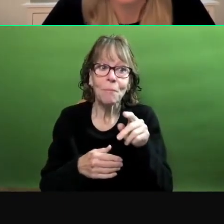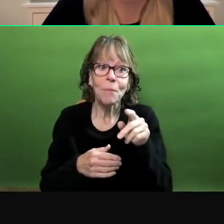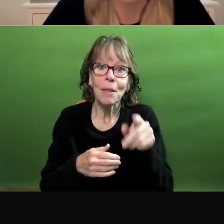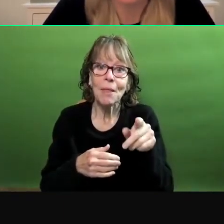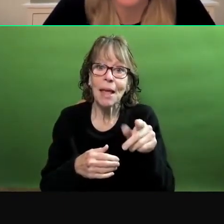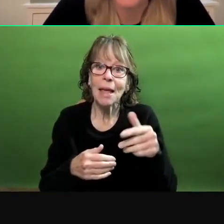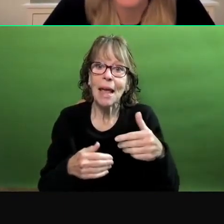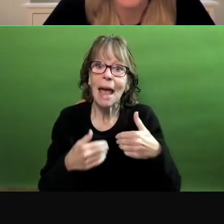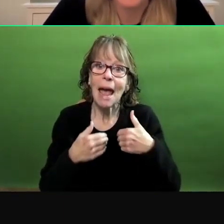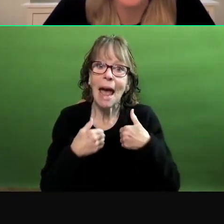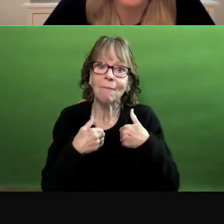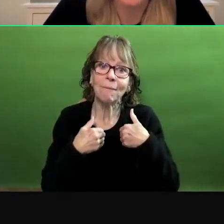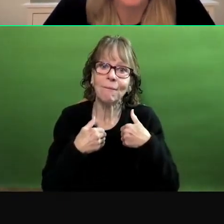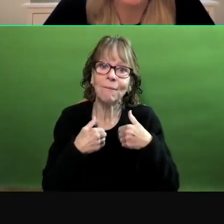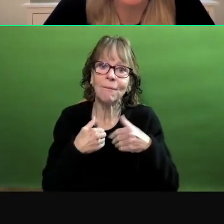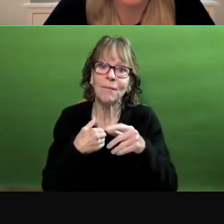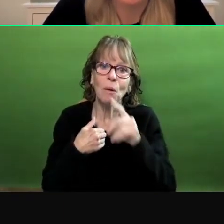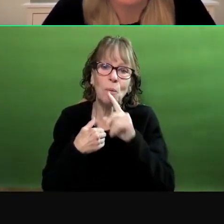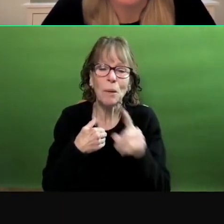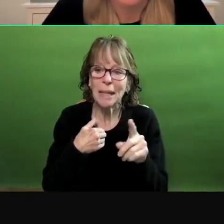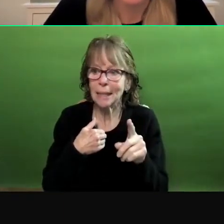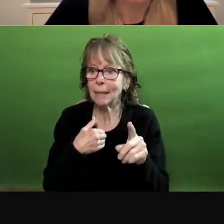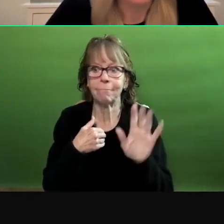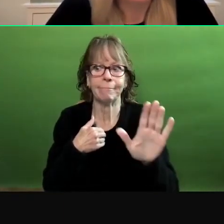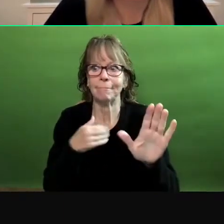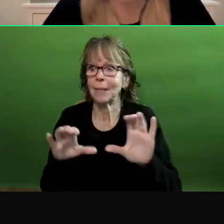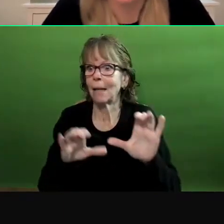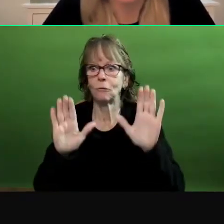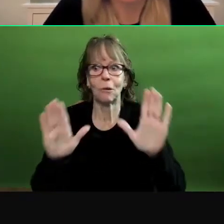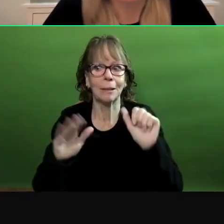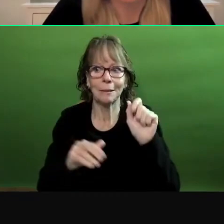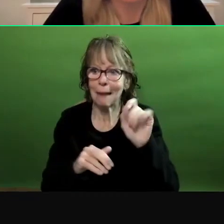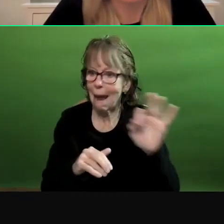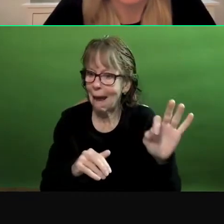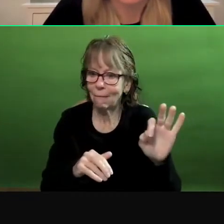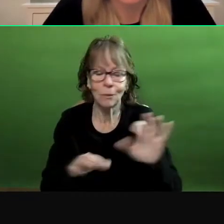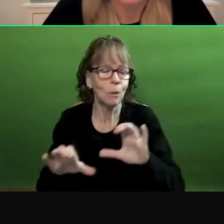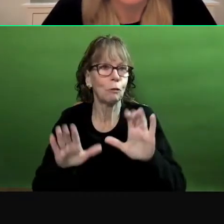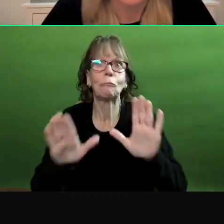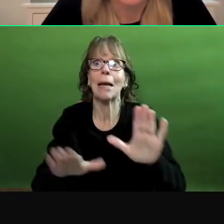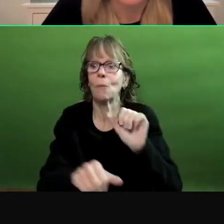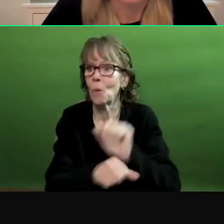established, really, Scott, he's doing a great work, and welcome anyone to join.